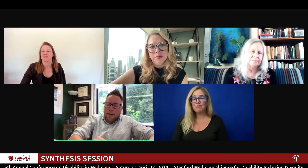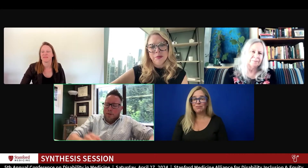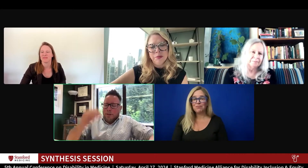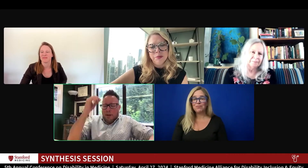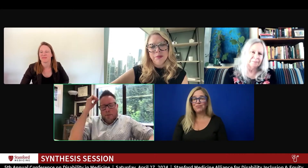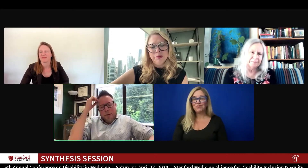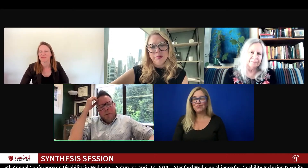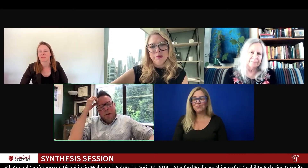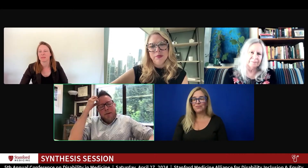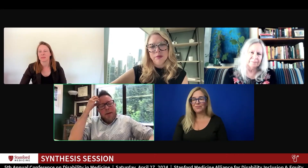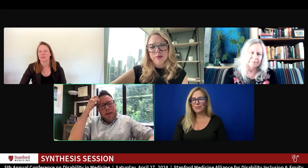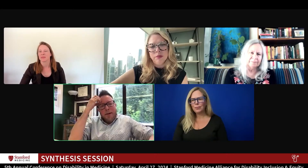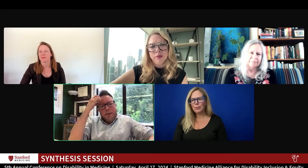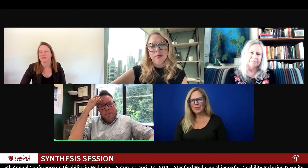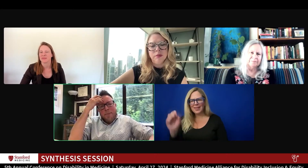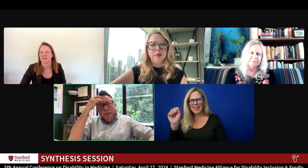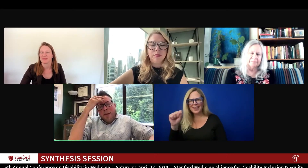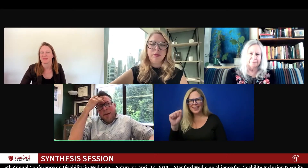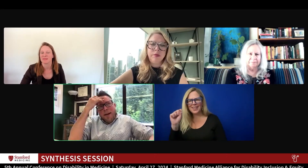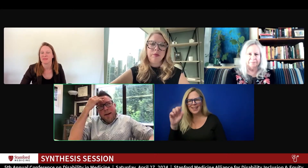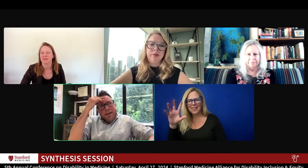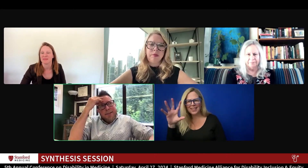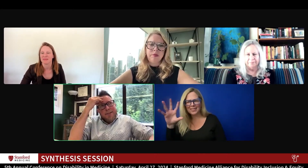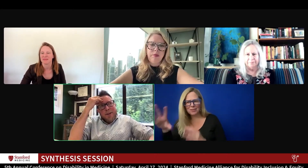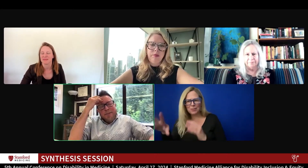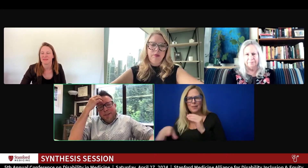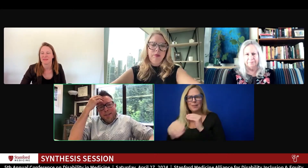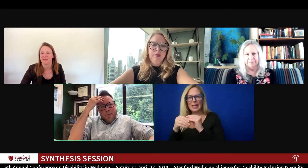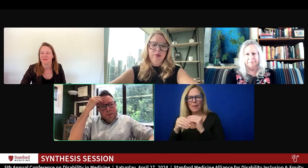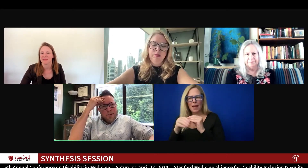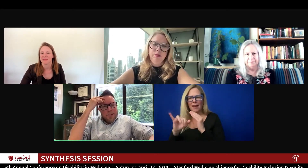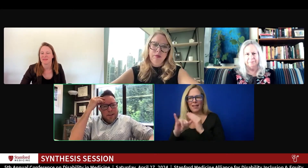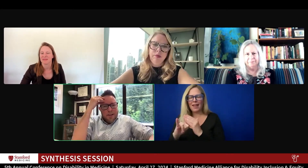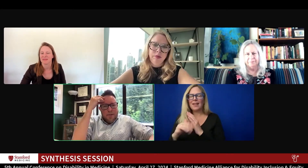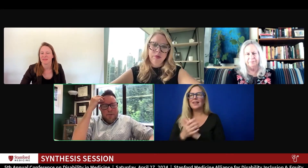Cameron Whitley: Yea, just to kinda piggyback on that. So I've done a number of